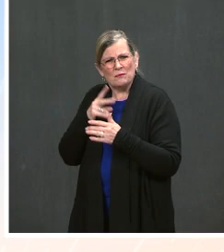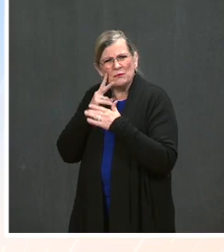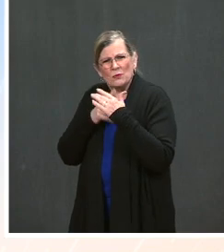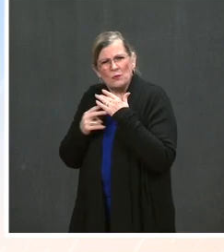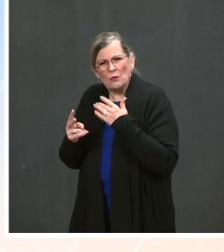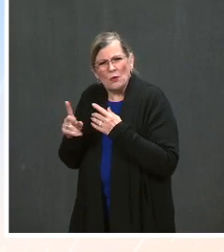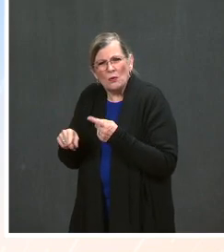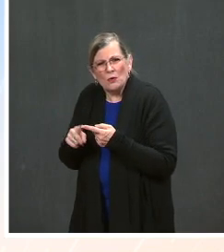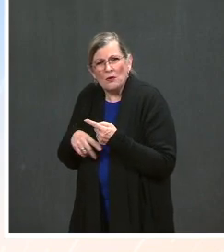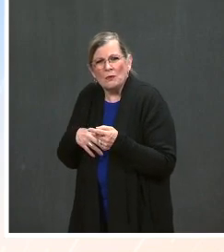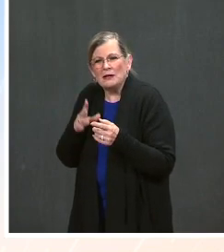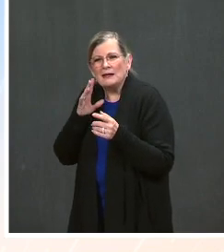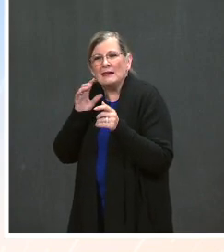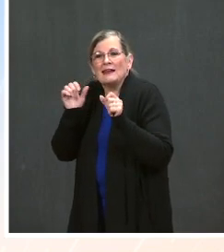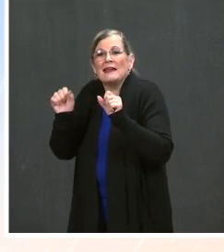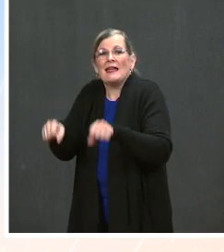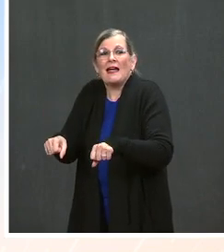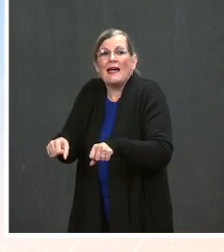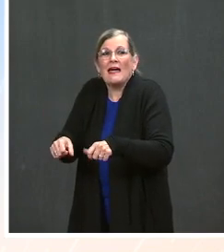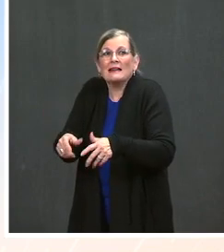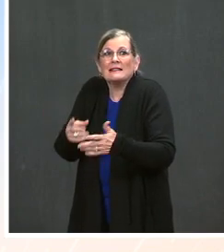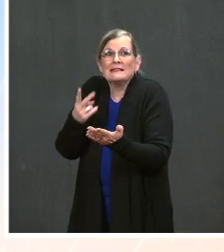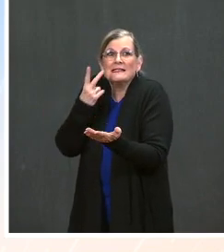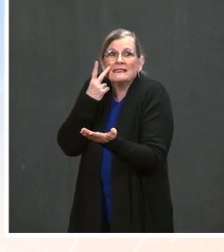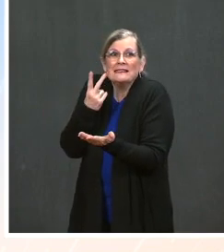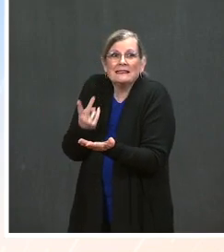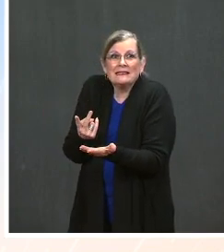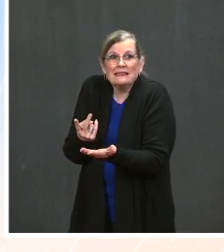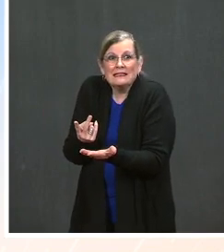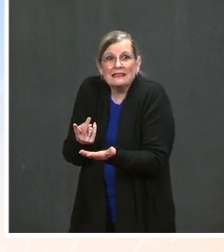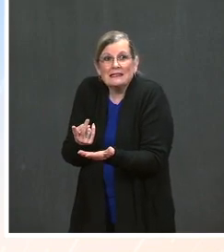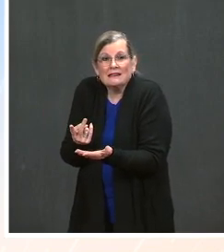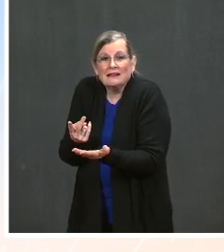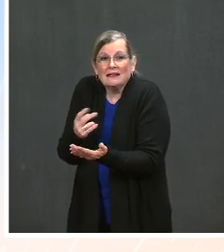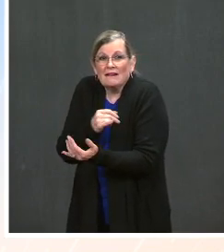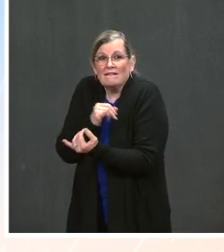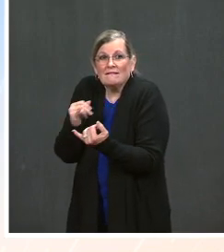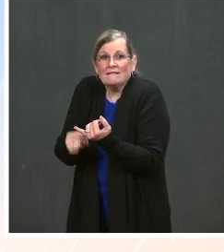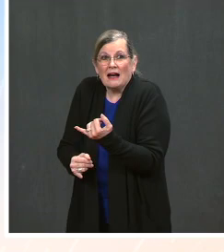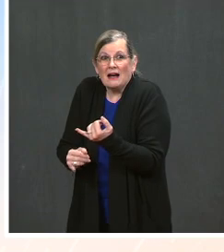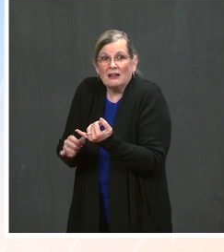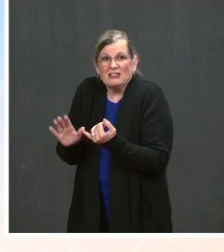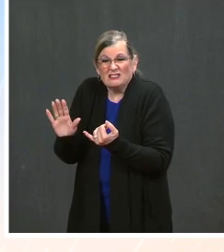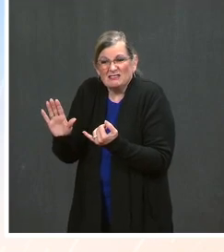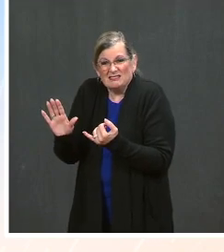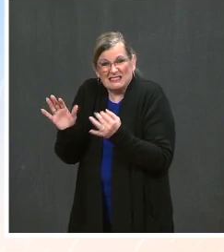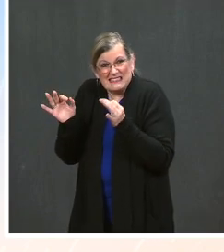from the President about the United States participating in the Beijing Olympics, given that he said the Chinese President